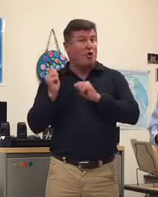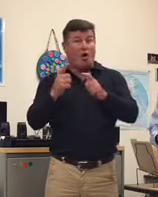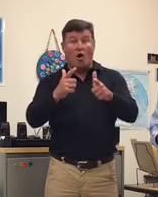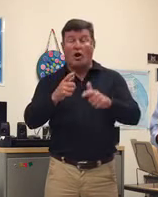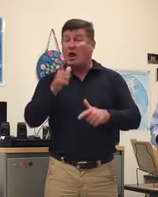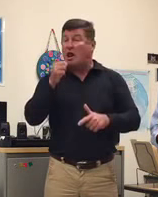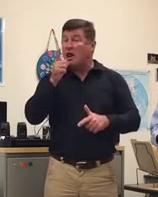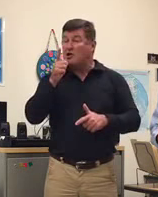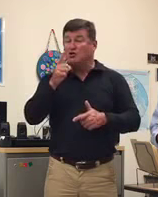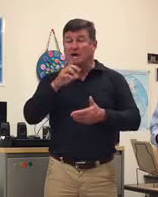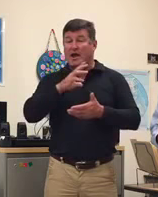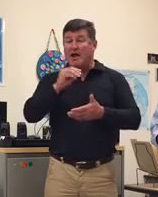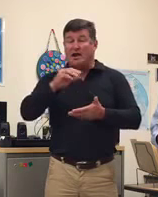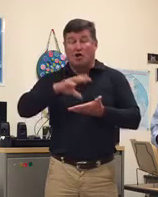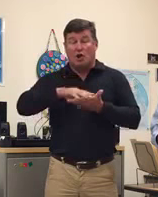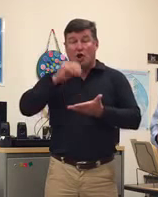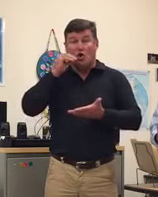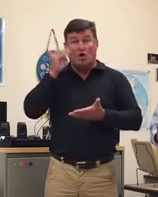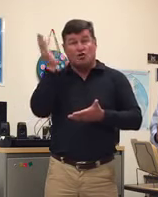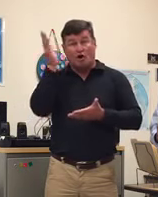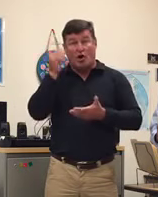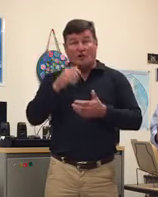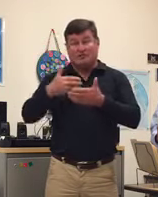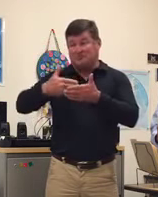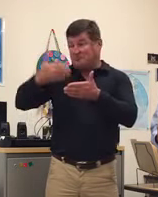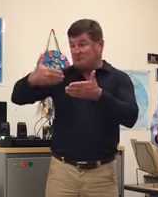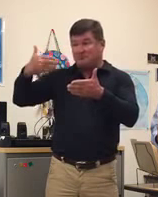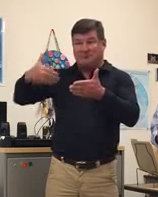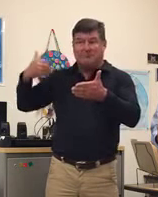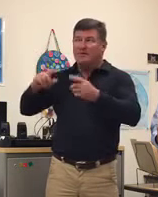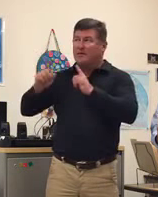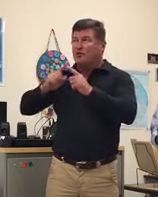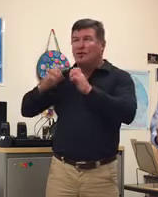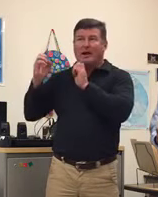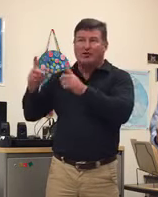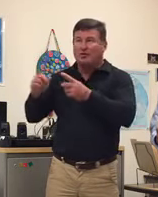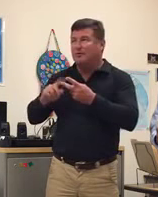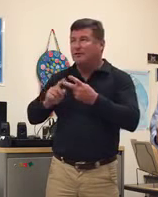This is true for all of the lunch and learn series if you missed them. And just to remind you they've covered